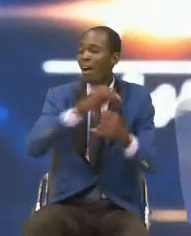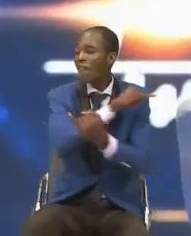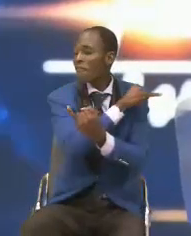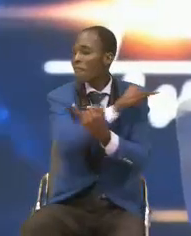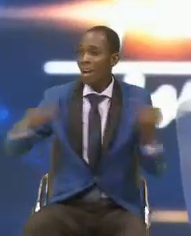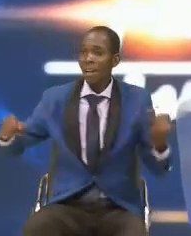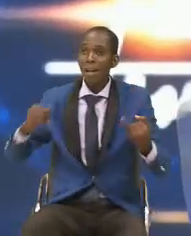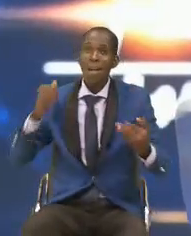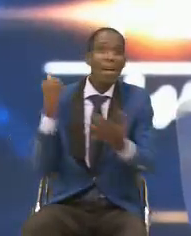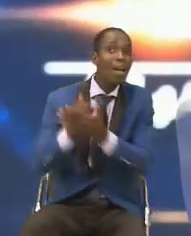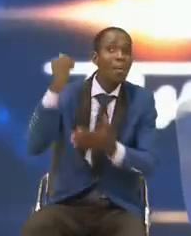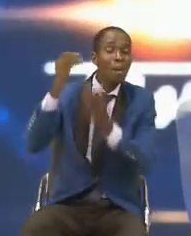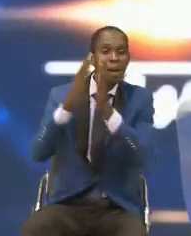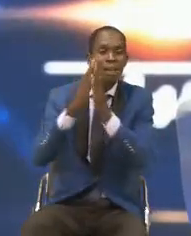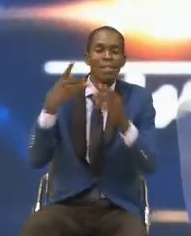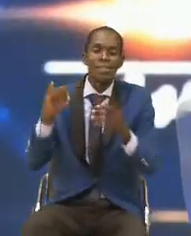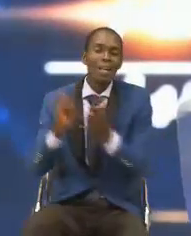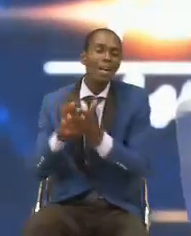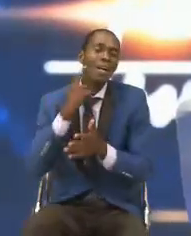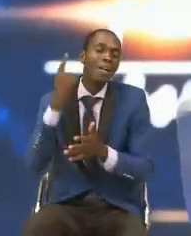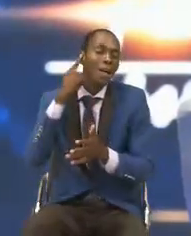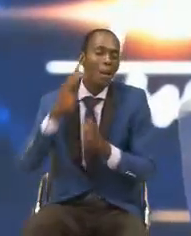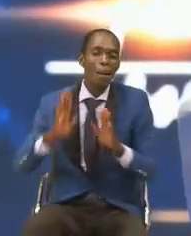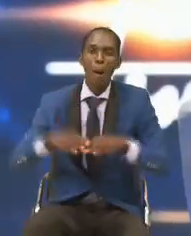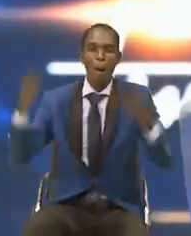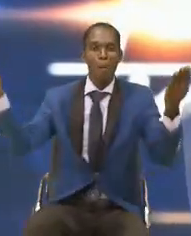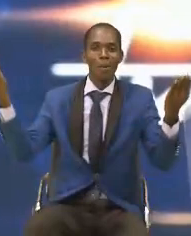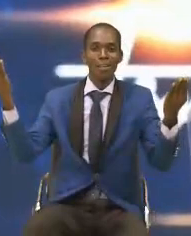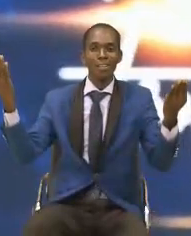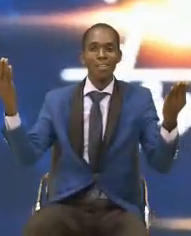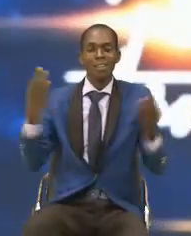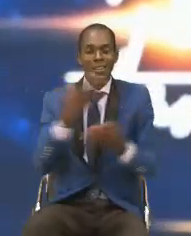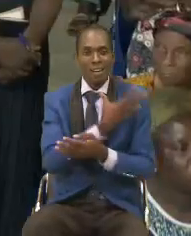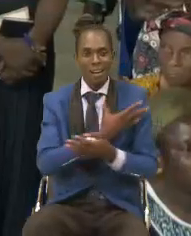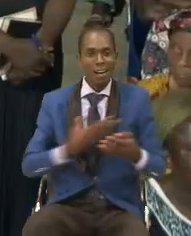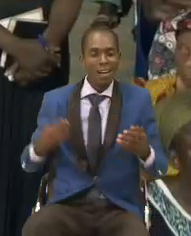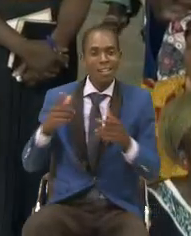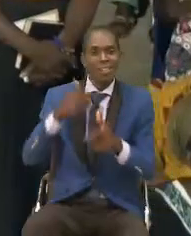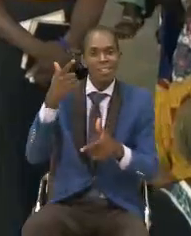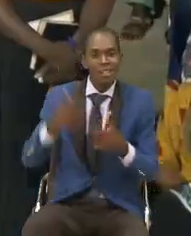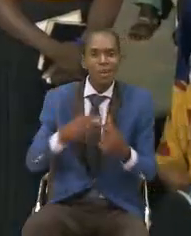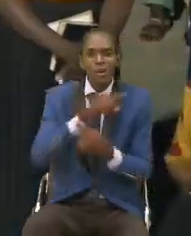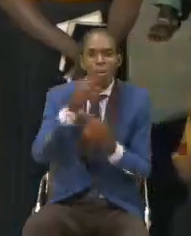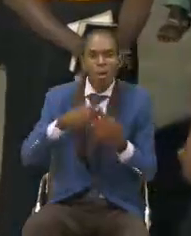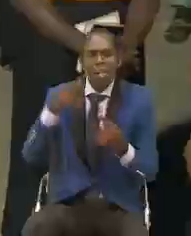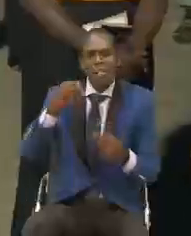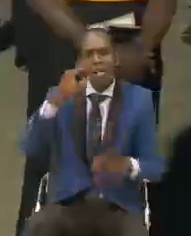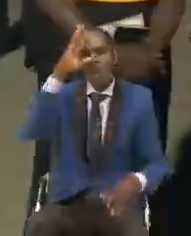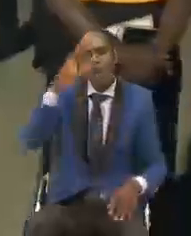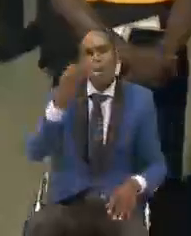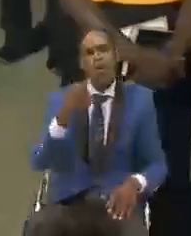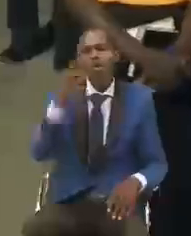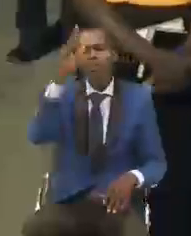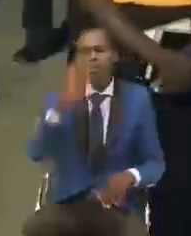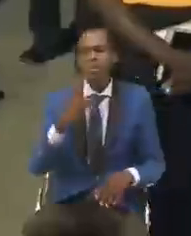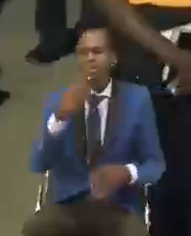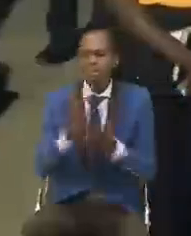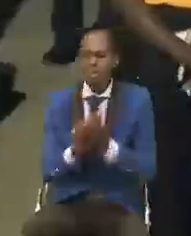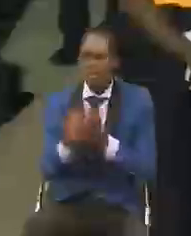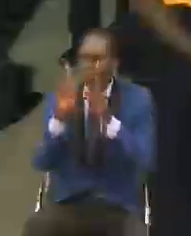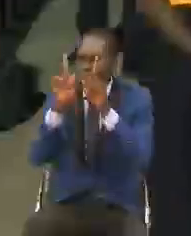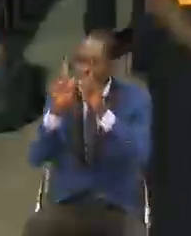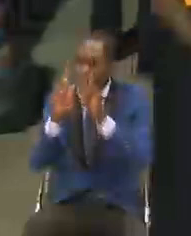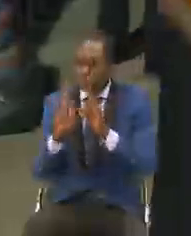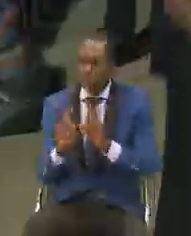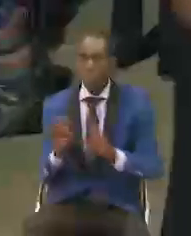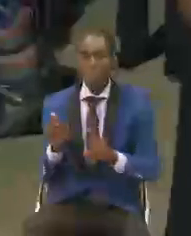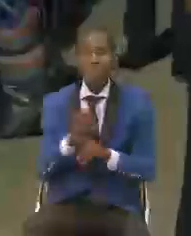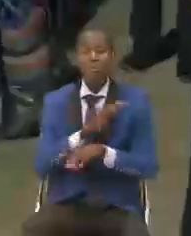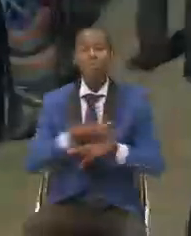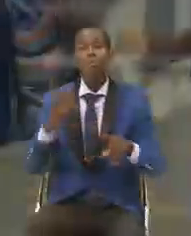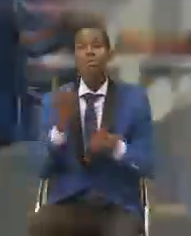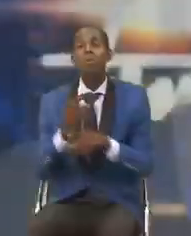and by the time we say the final amen those ears are open and then when the man of god says check